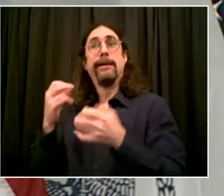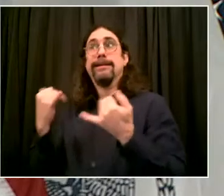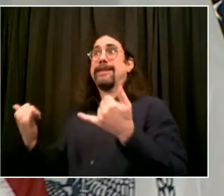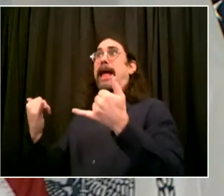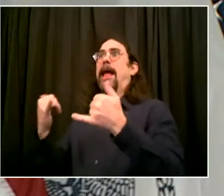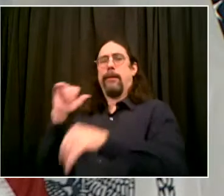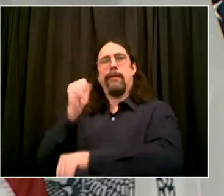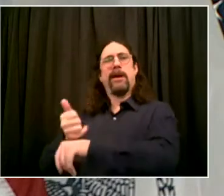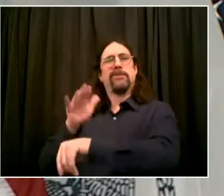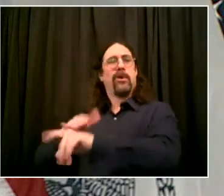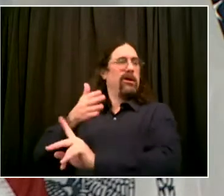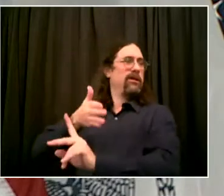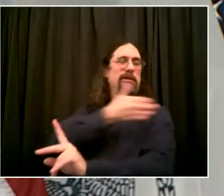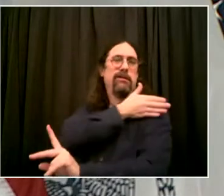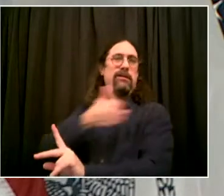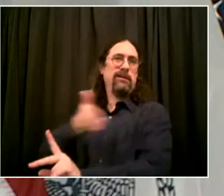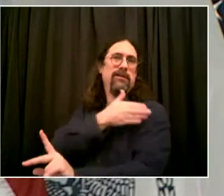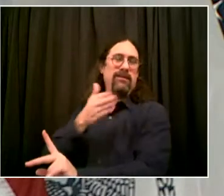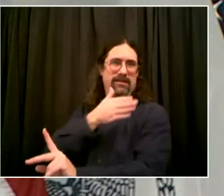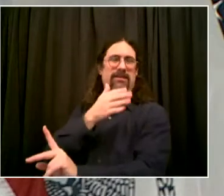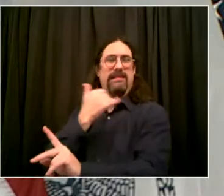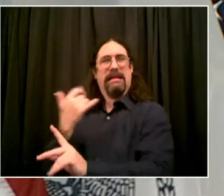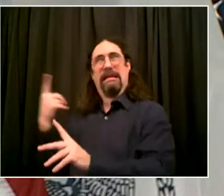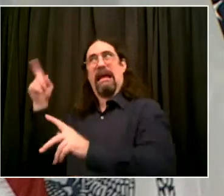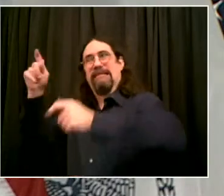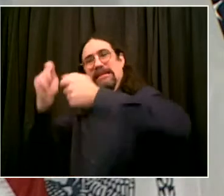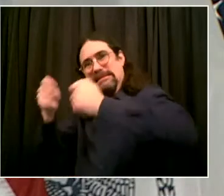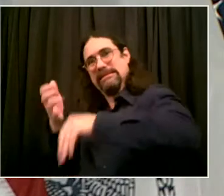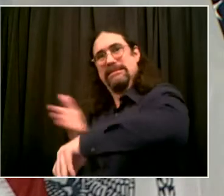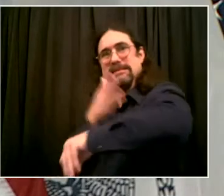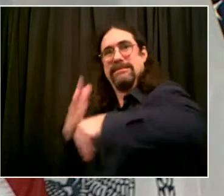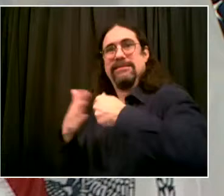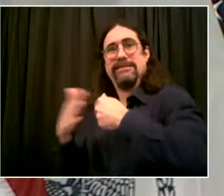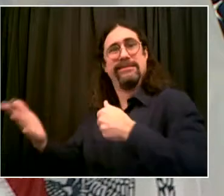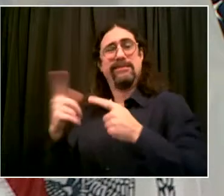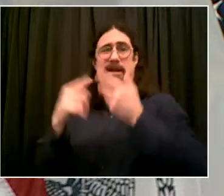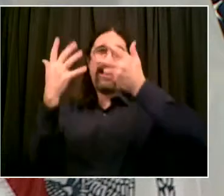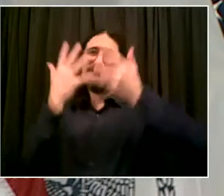APPOINTMENENS TS TF PEOPLE. AS OF THIS MORNING, WE HAVE